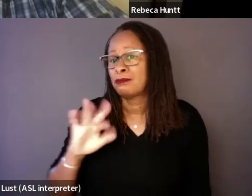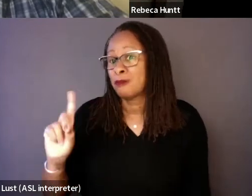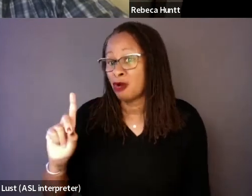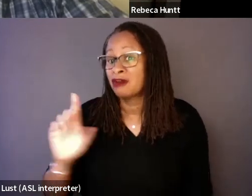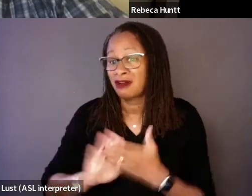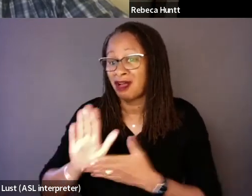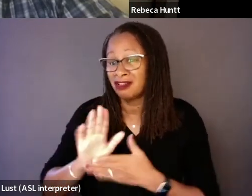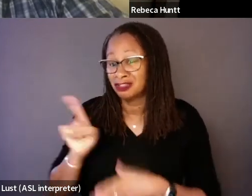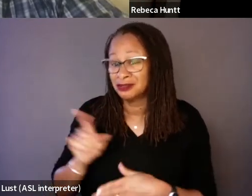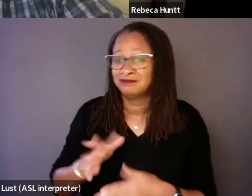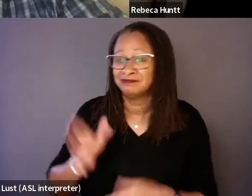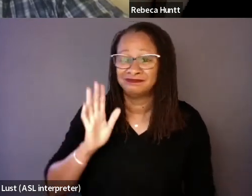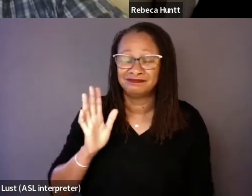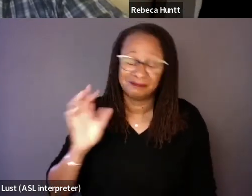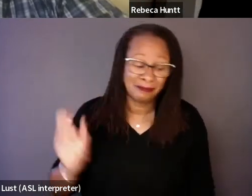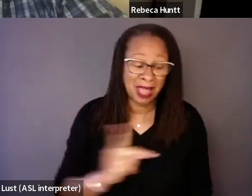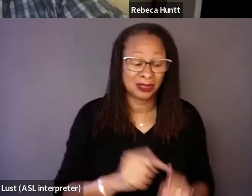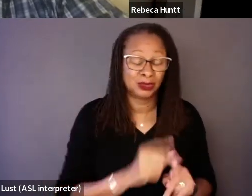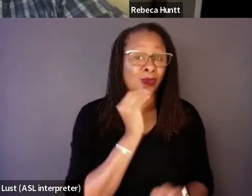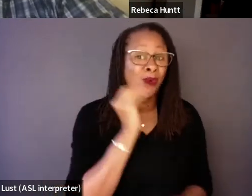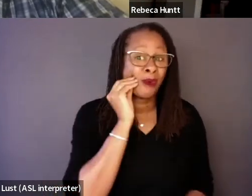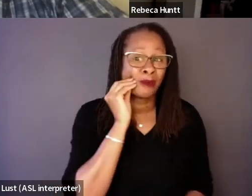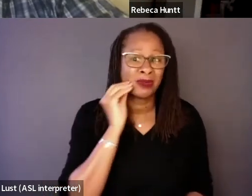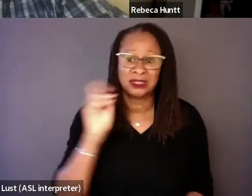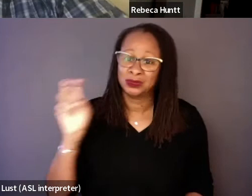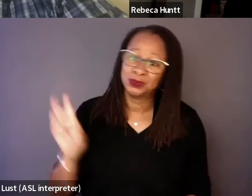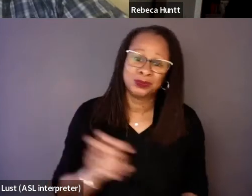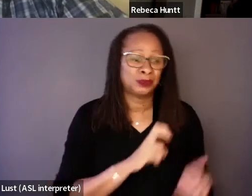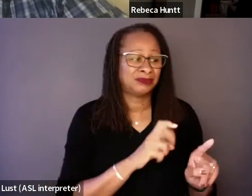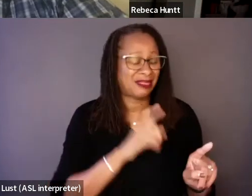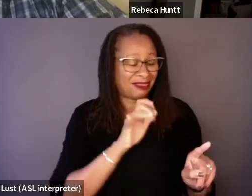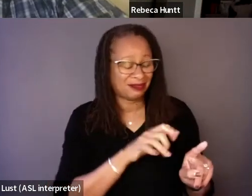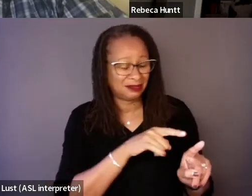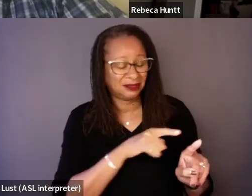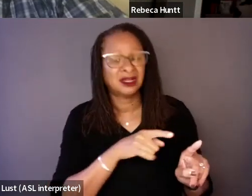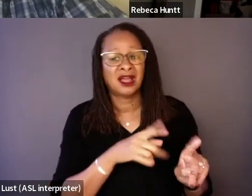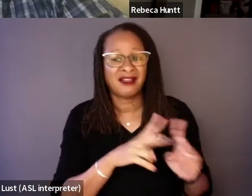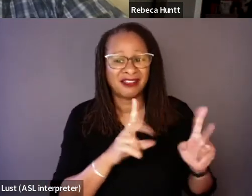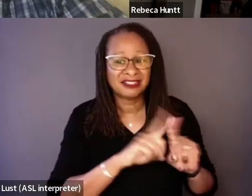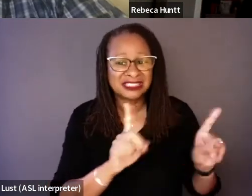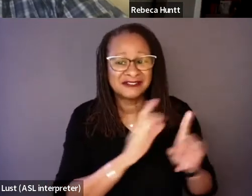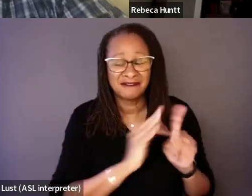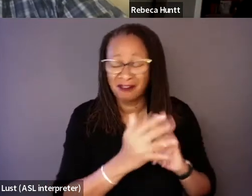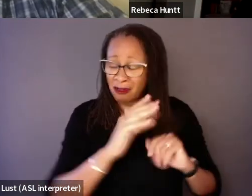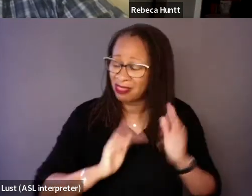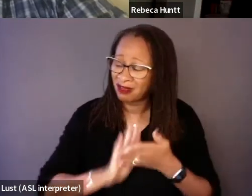mater, back into my home, which was a very different environment, propelled me to really want to